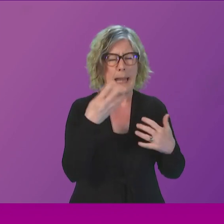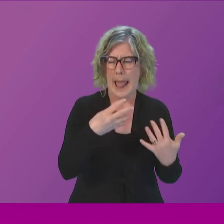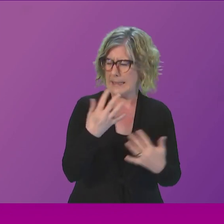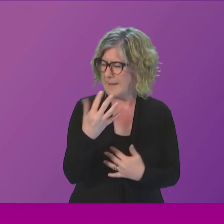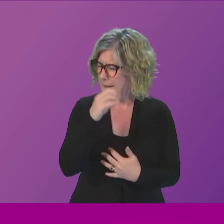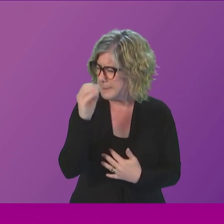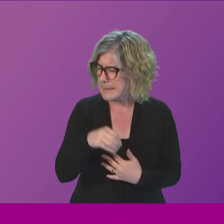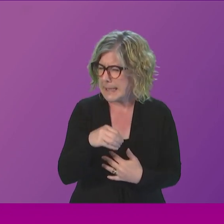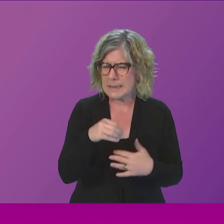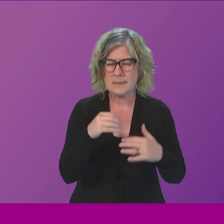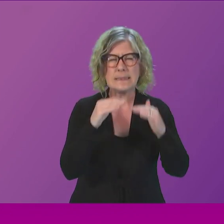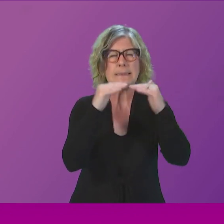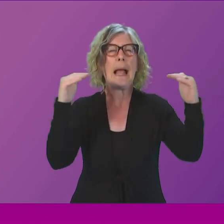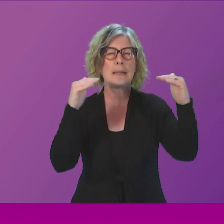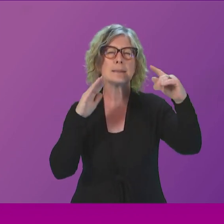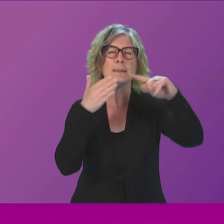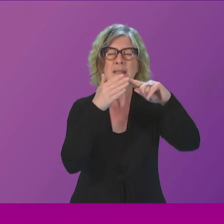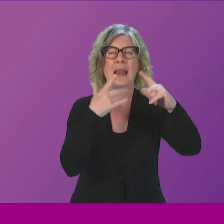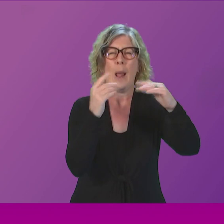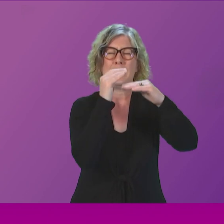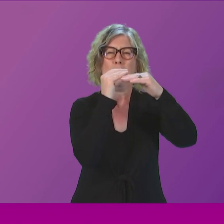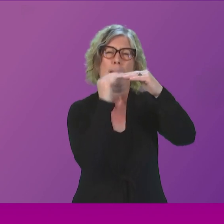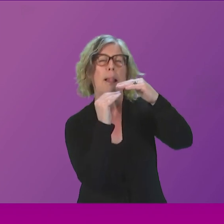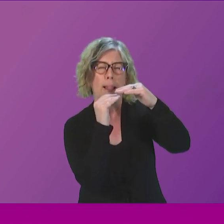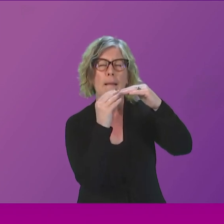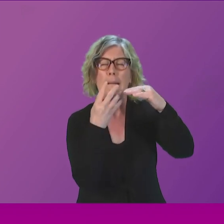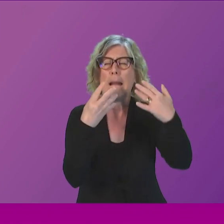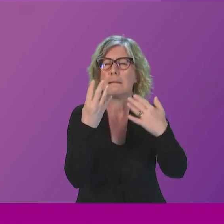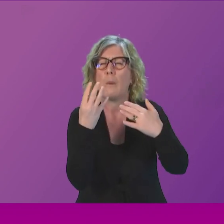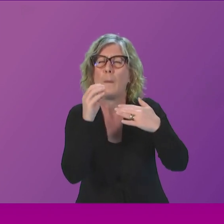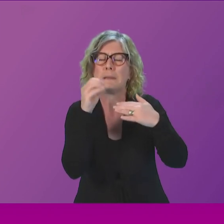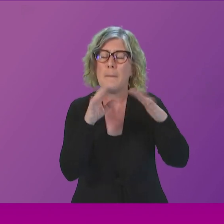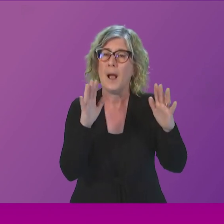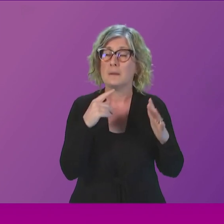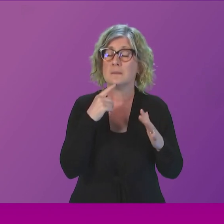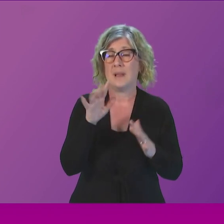figure was 94.1 per cent, I think, which means that more than nine out of 10 people are being